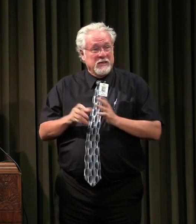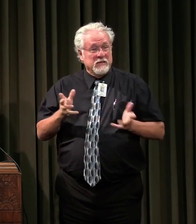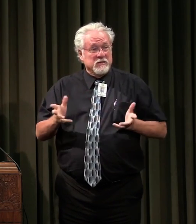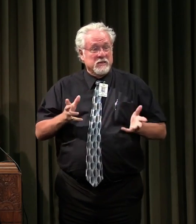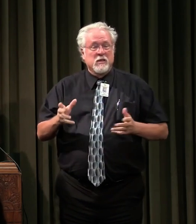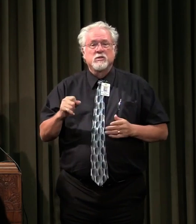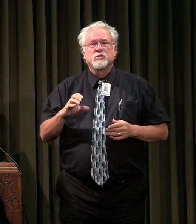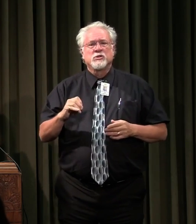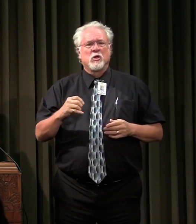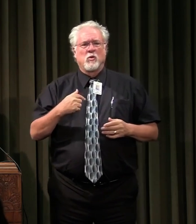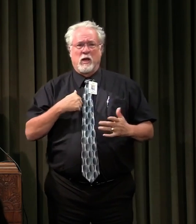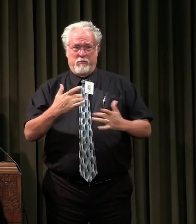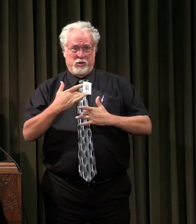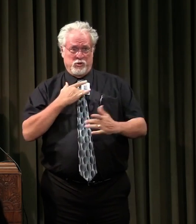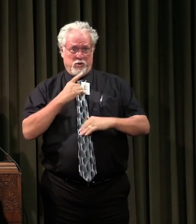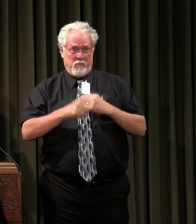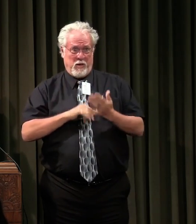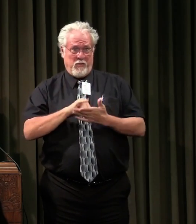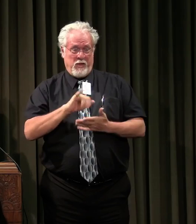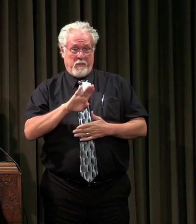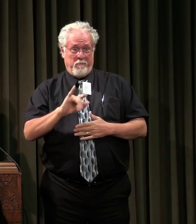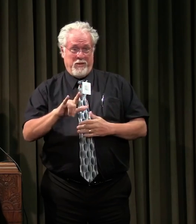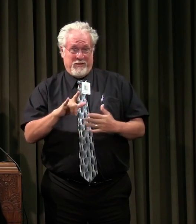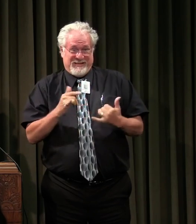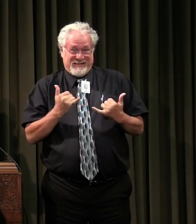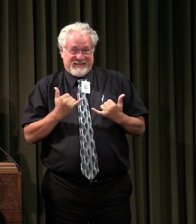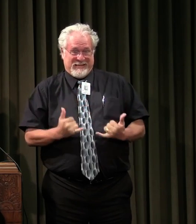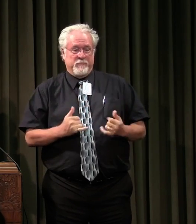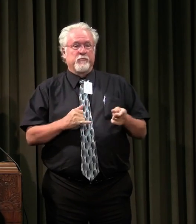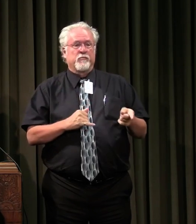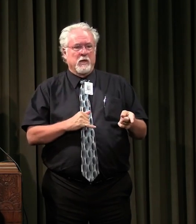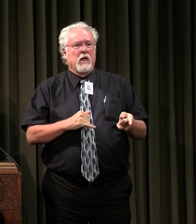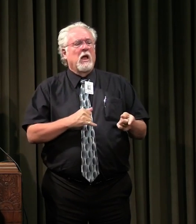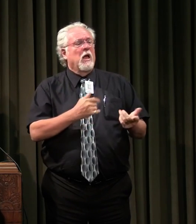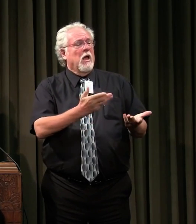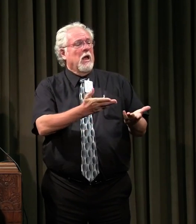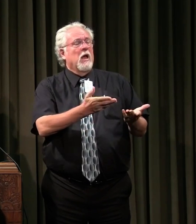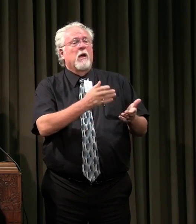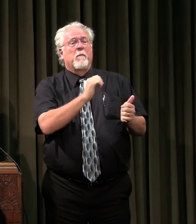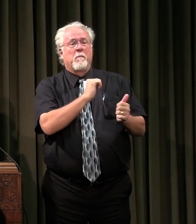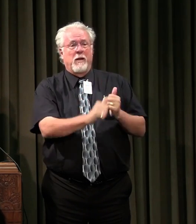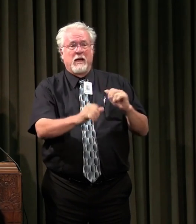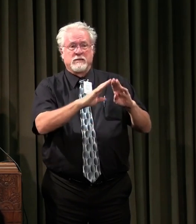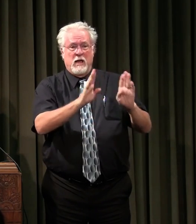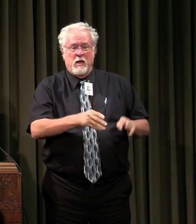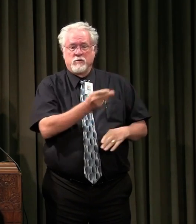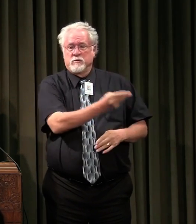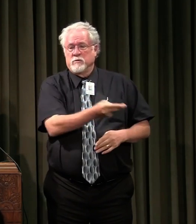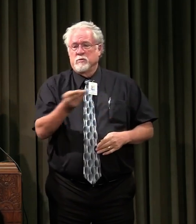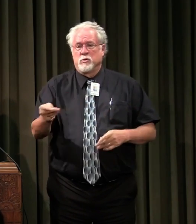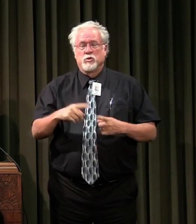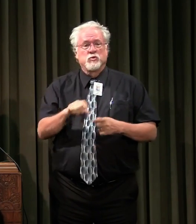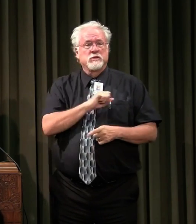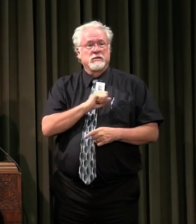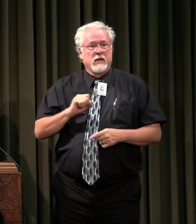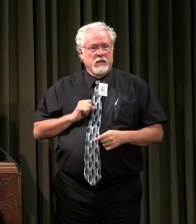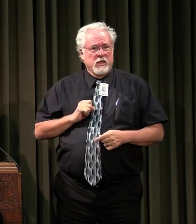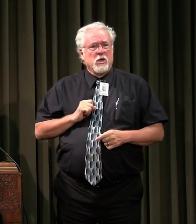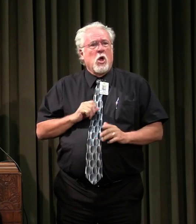I've got real concerns about the bill in its present posture and I know it came off the House floor the last night is on the way over to the Senate, and I am hopeful that they will be